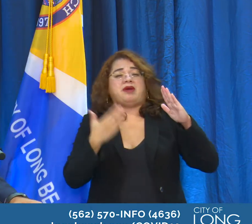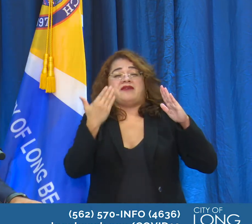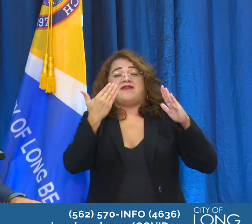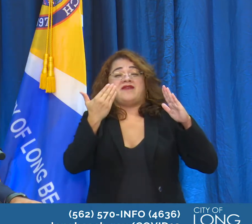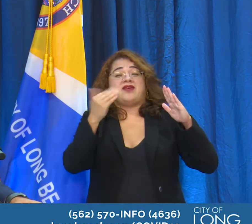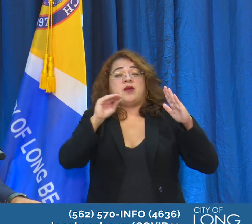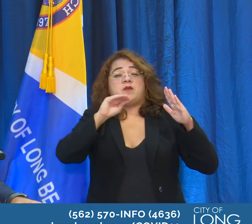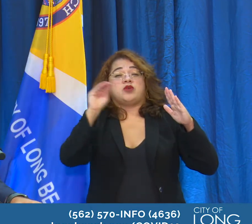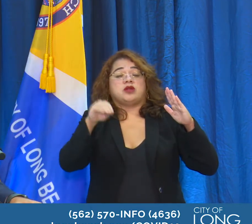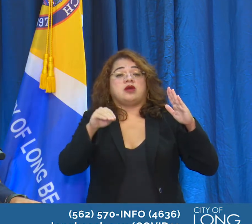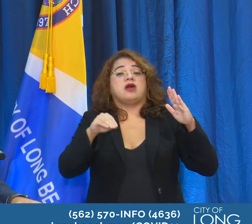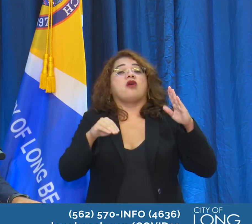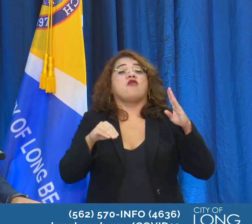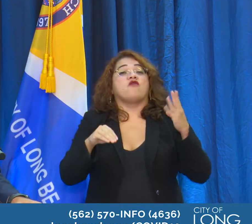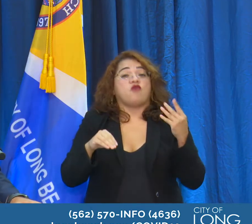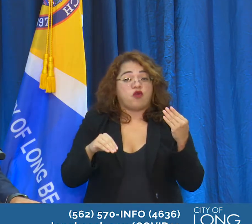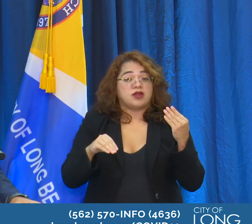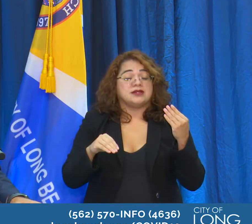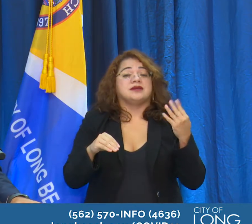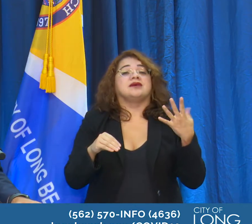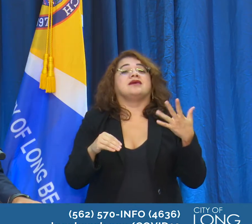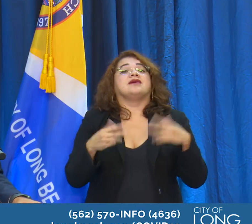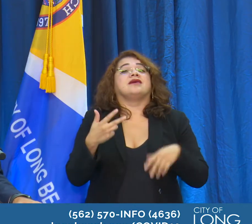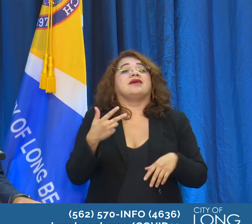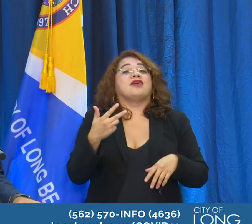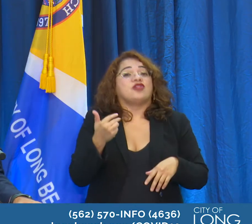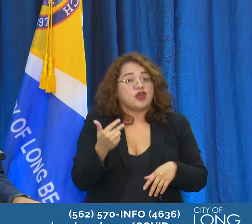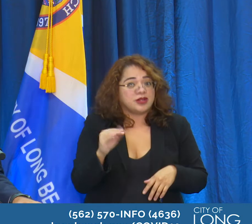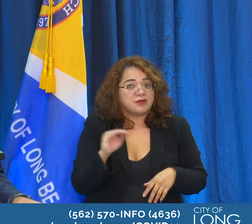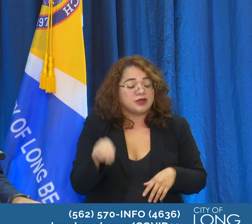We went down to 14 to 13 to 10 and now we're at 8.6.